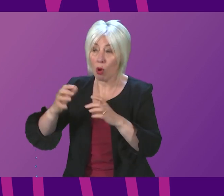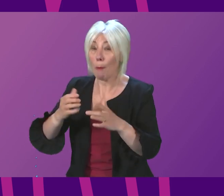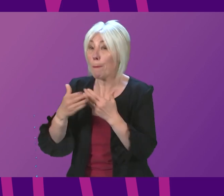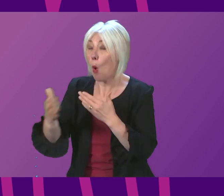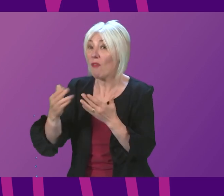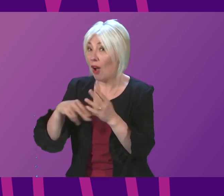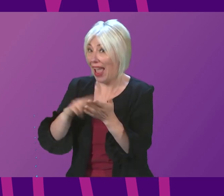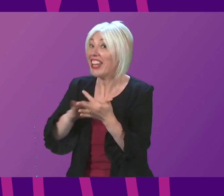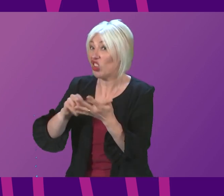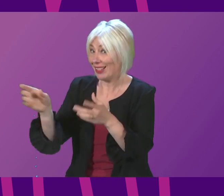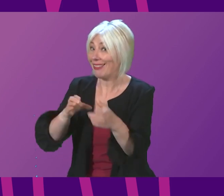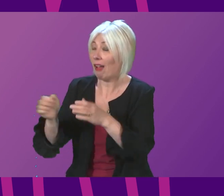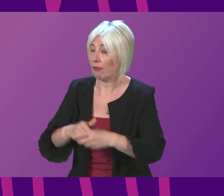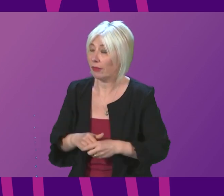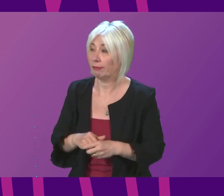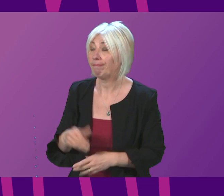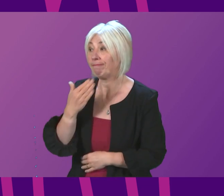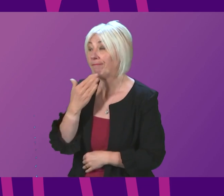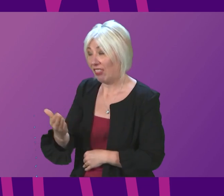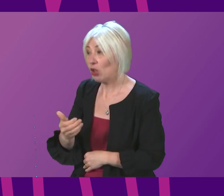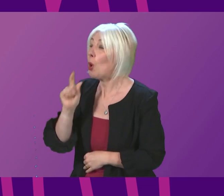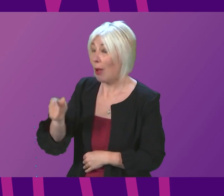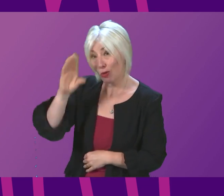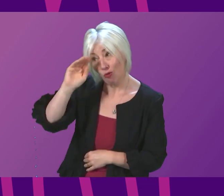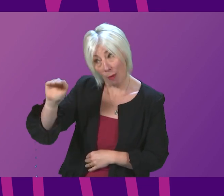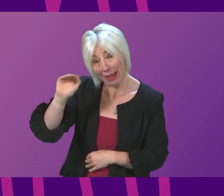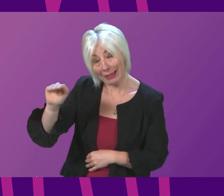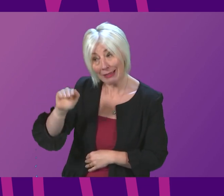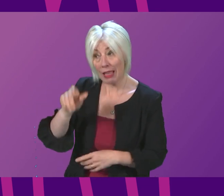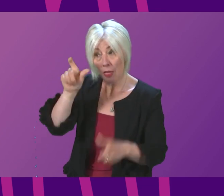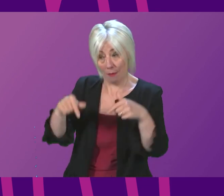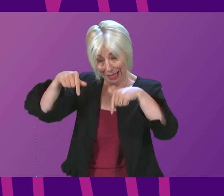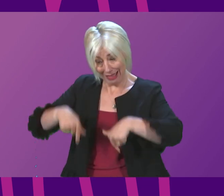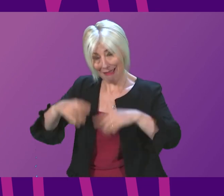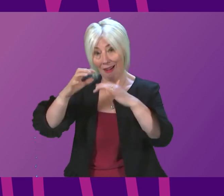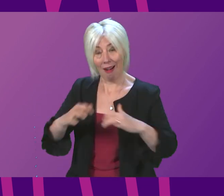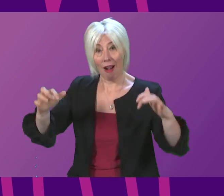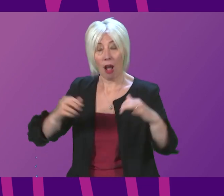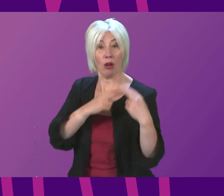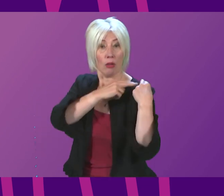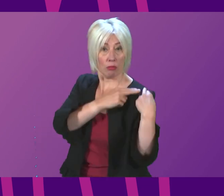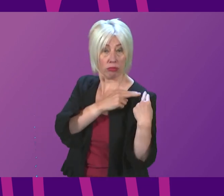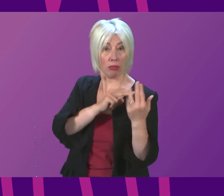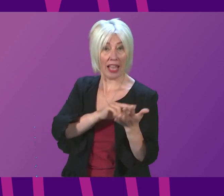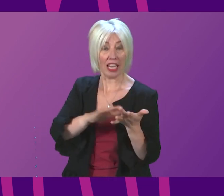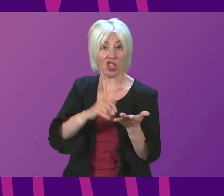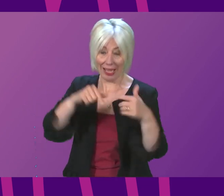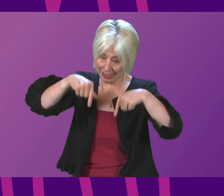I thank the First Minister for her response, but I remind her that, of course, people in this chamber are responsible for the NHS in Scotland.